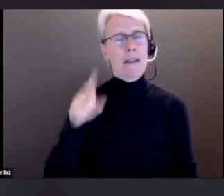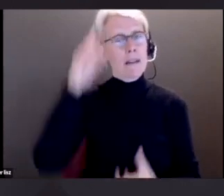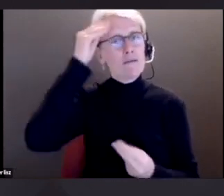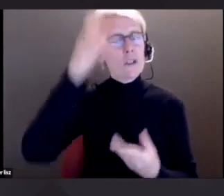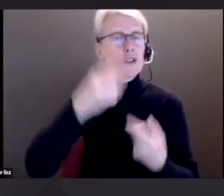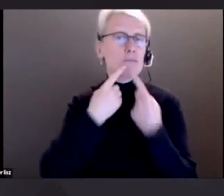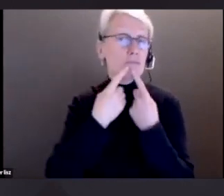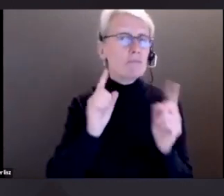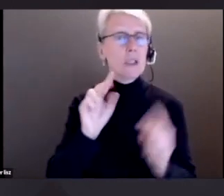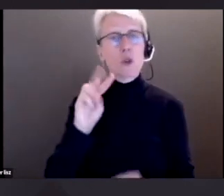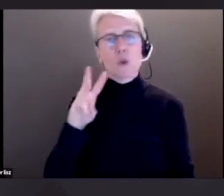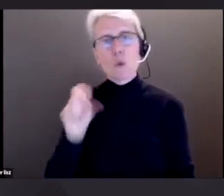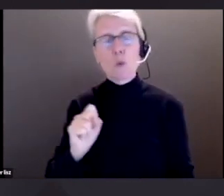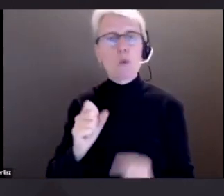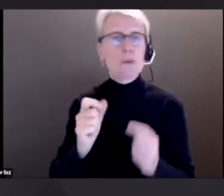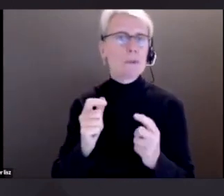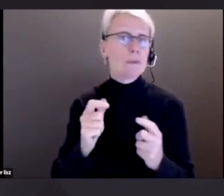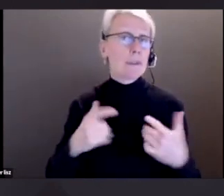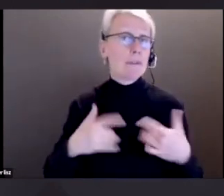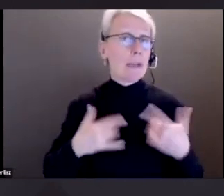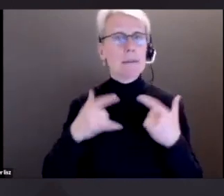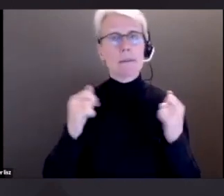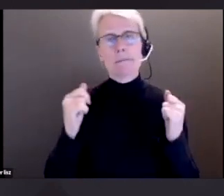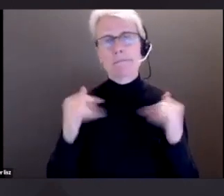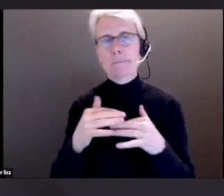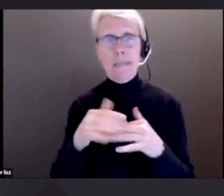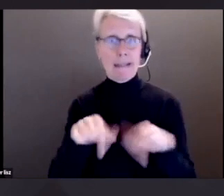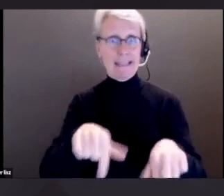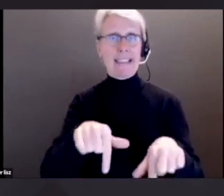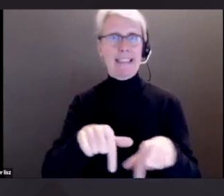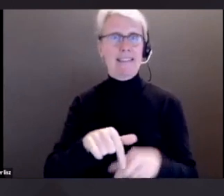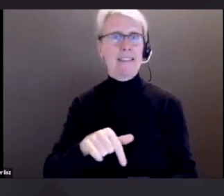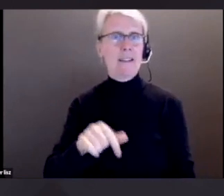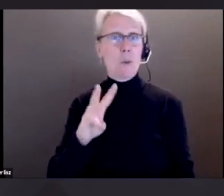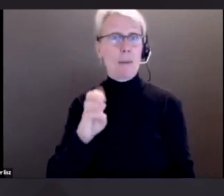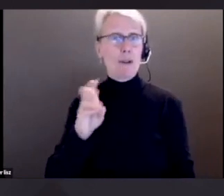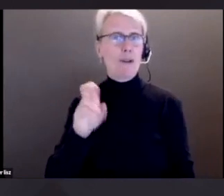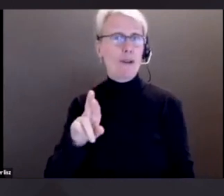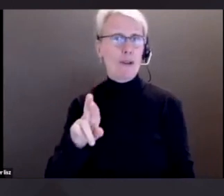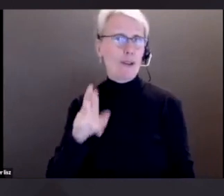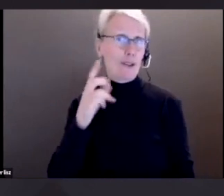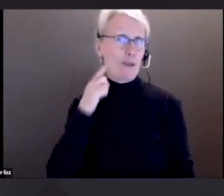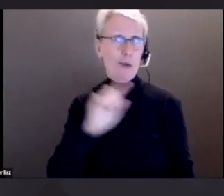such as this national webinar series. You can subscribe to the newsletter on our website.